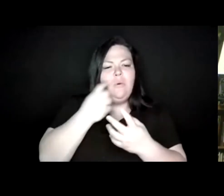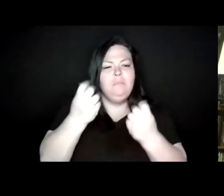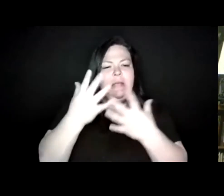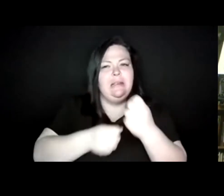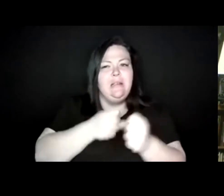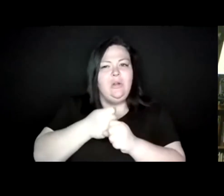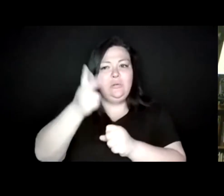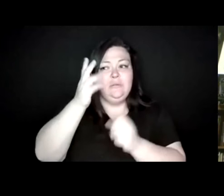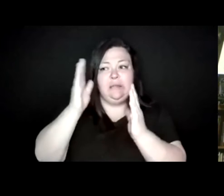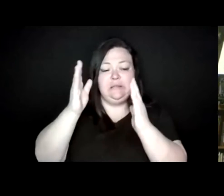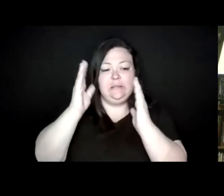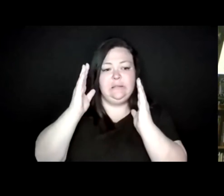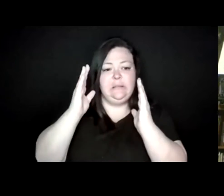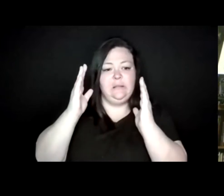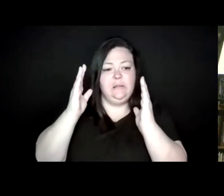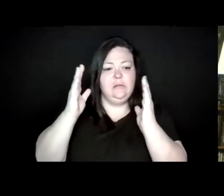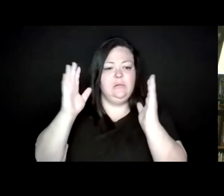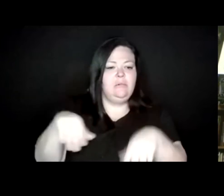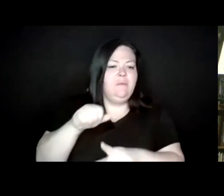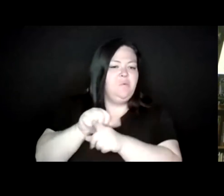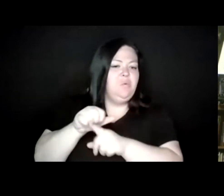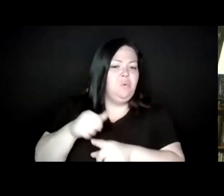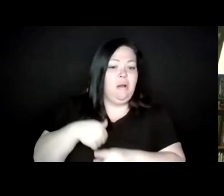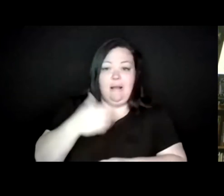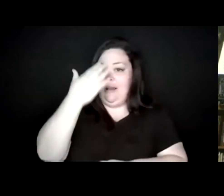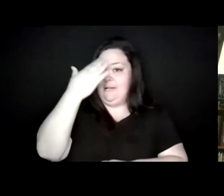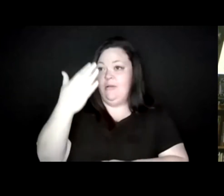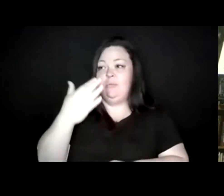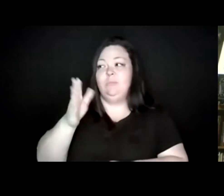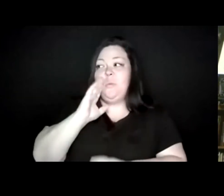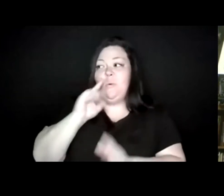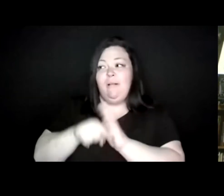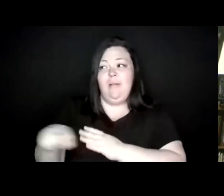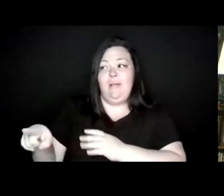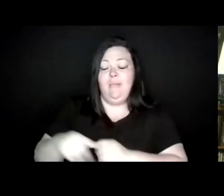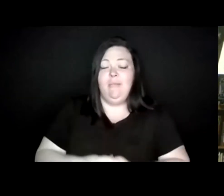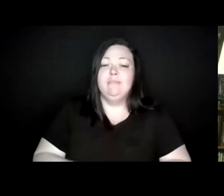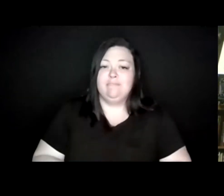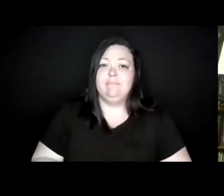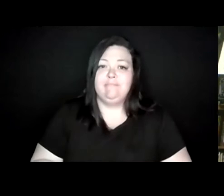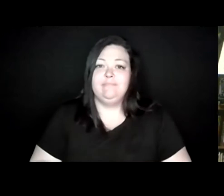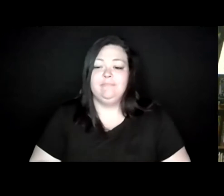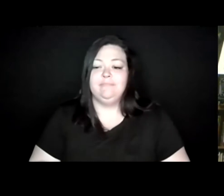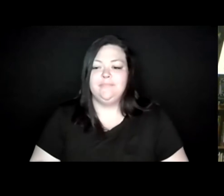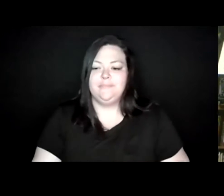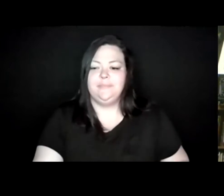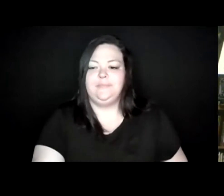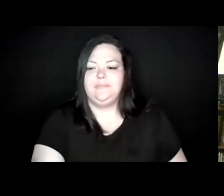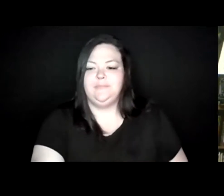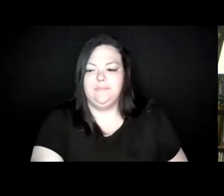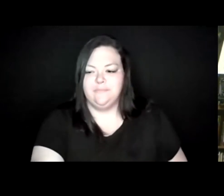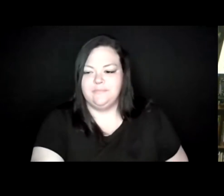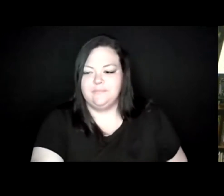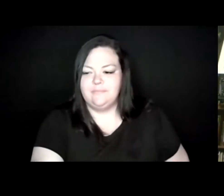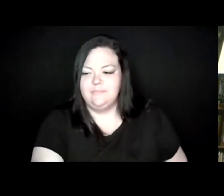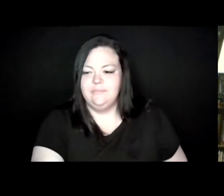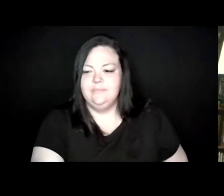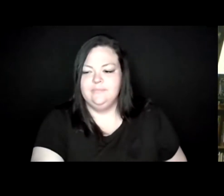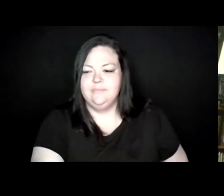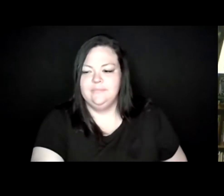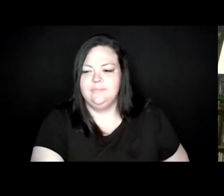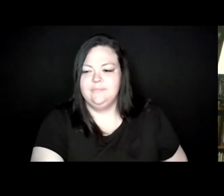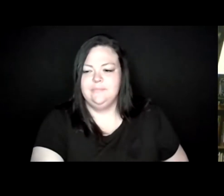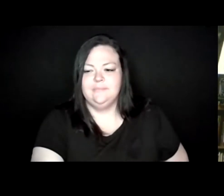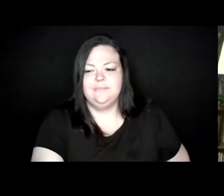of listening? Foolass, what I know will kill him dead.